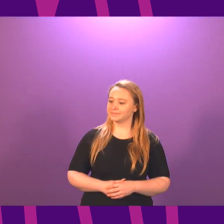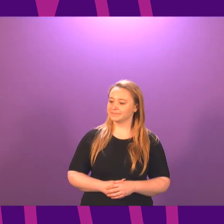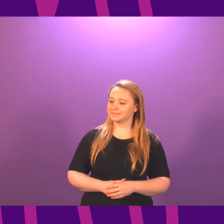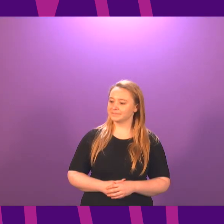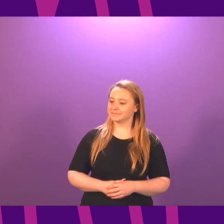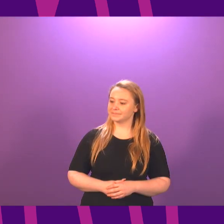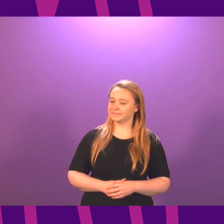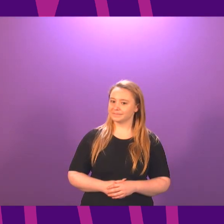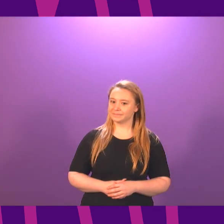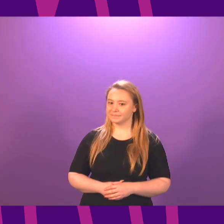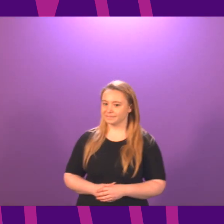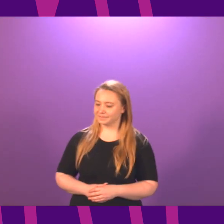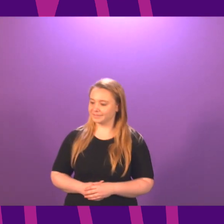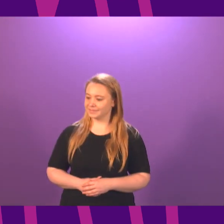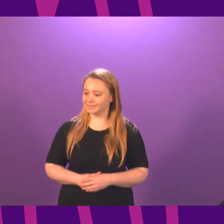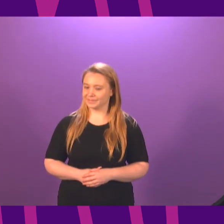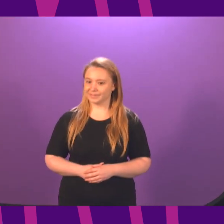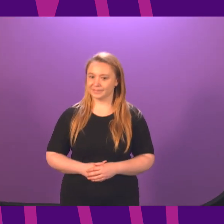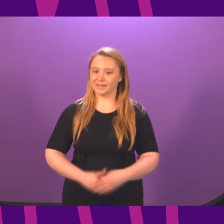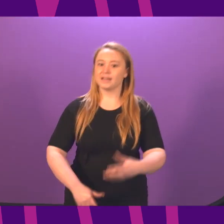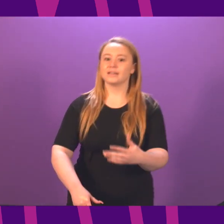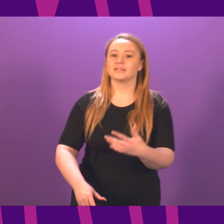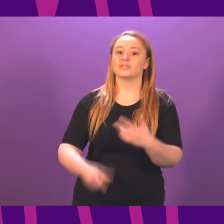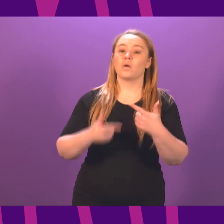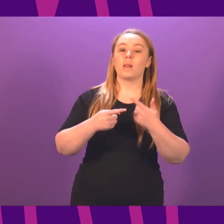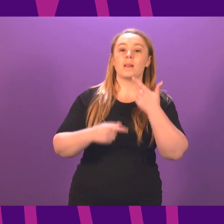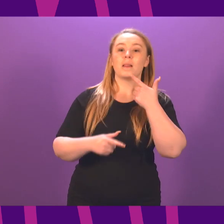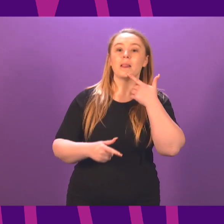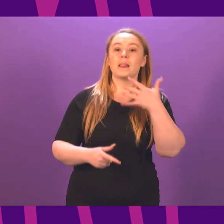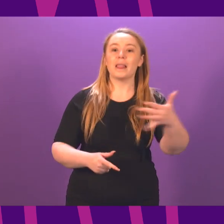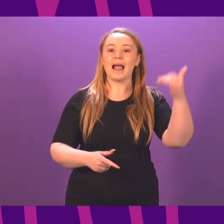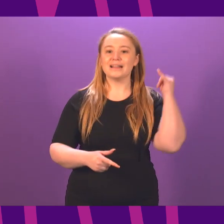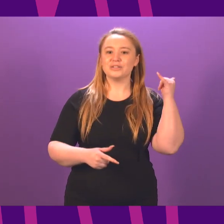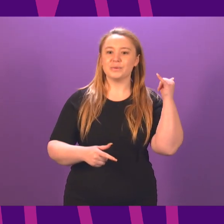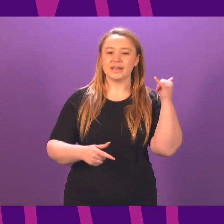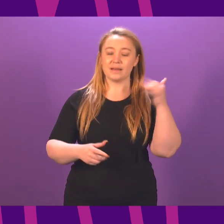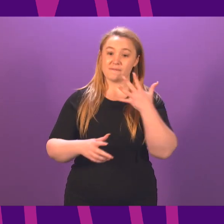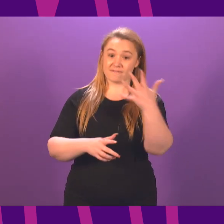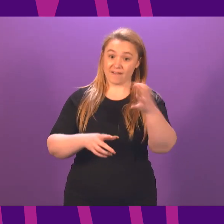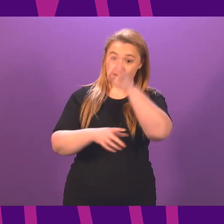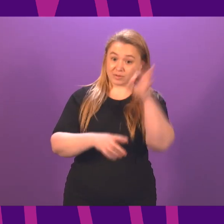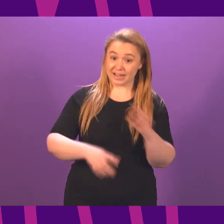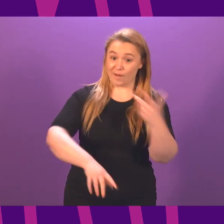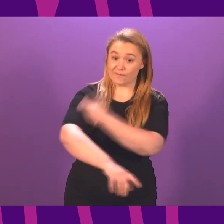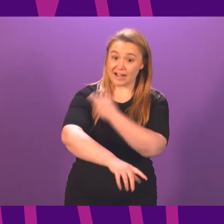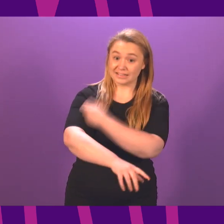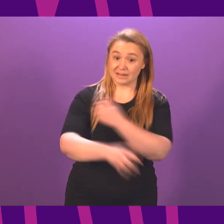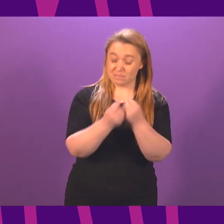Last week, the Government published the Covid-19 deployment plan, which allowed for 5 per cent of Covid vaccines to be wasted.